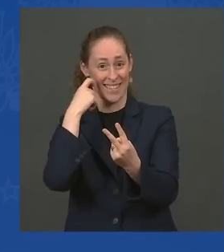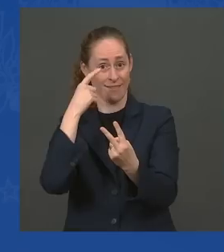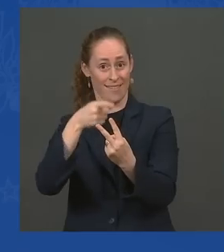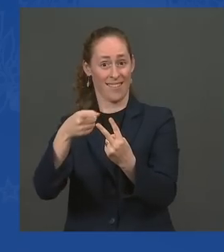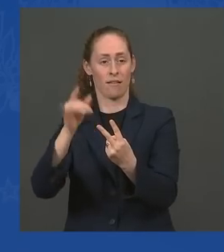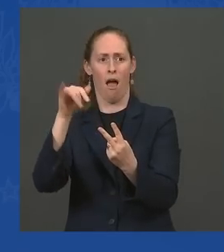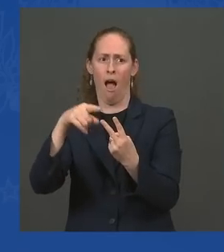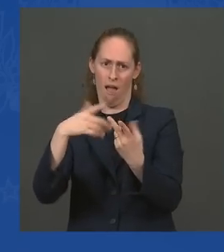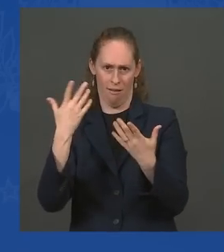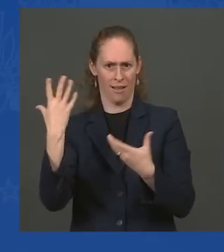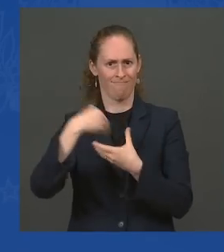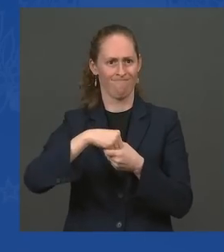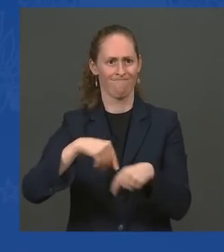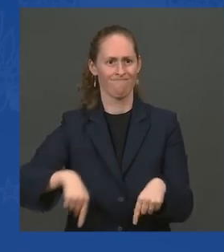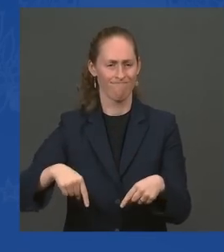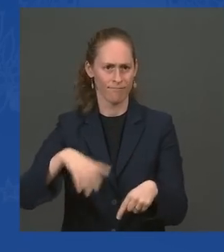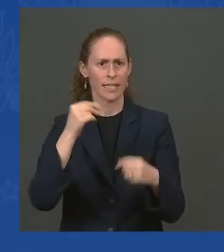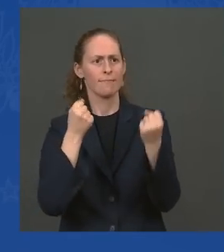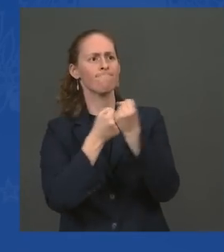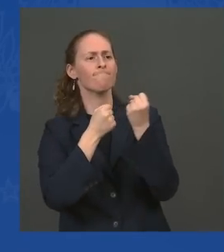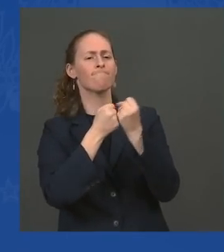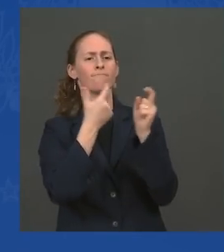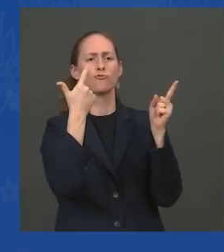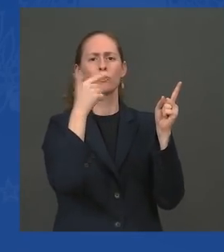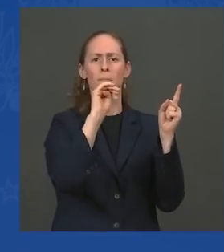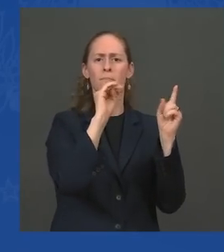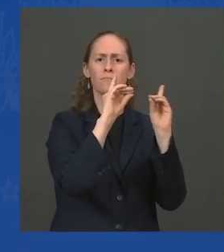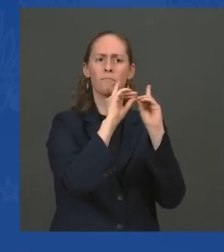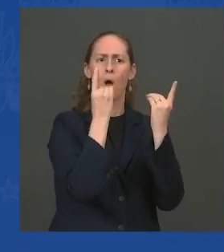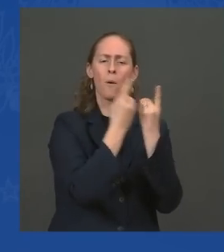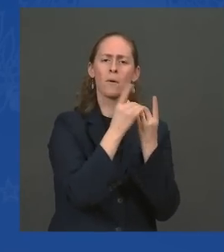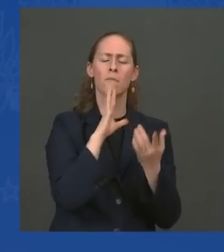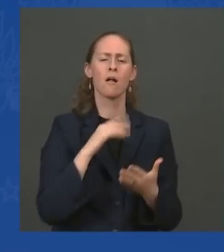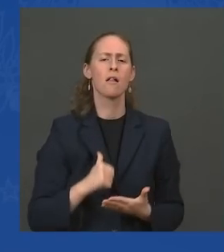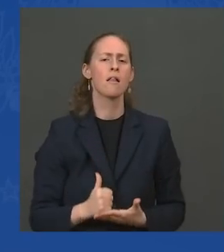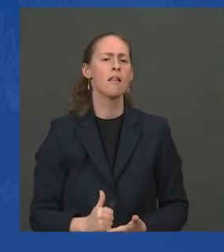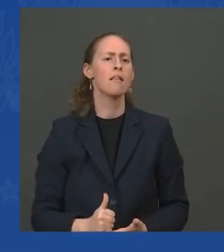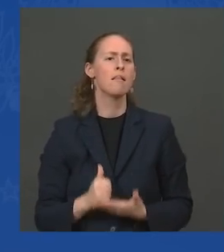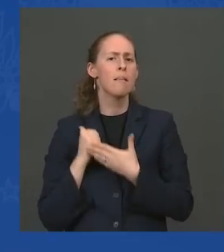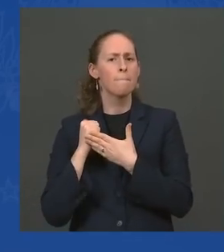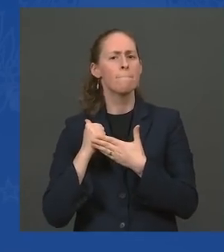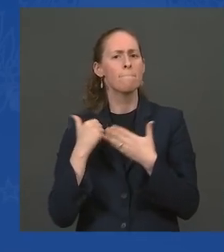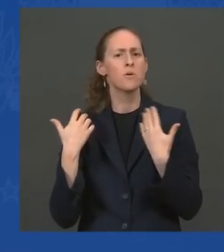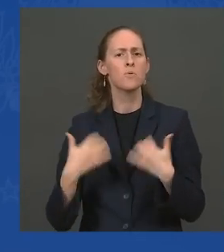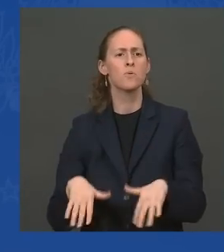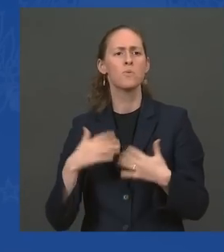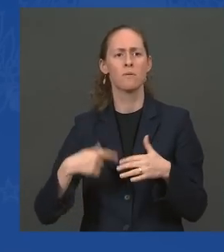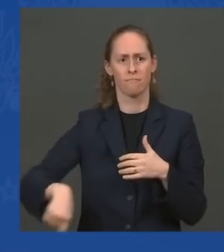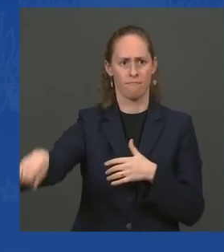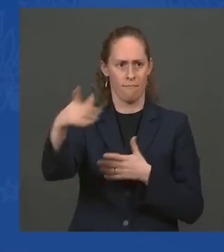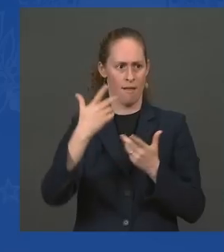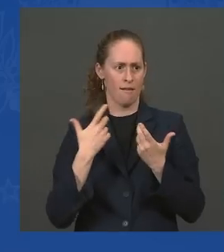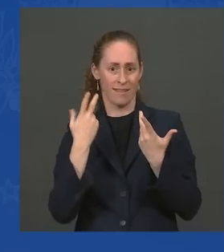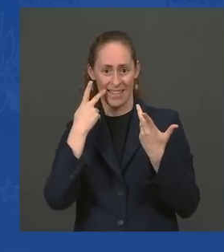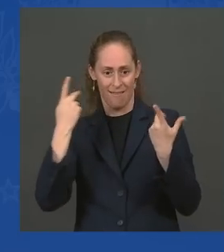GM department are all key and made this day possible. Today we stand on the Ionic site